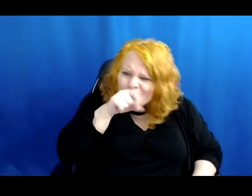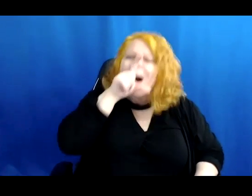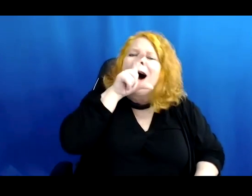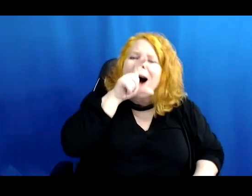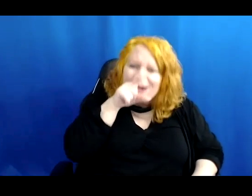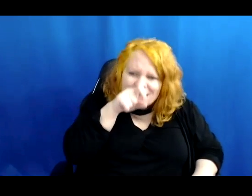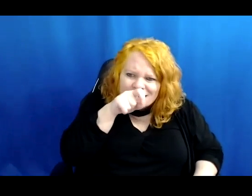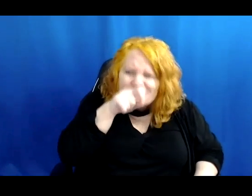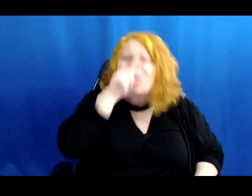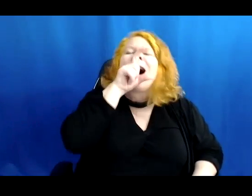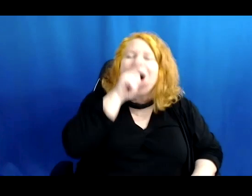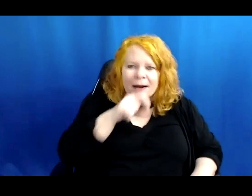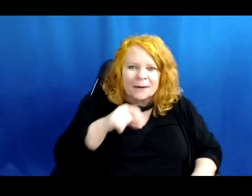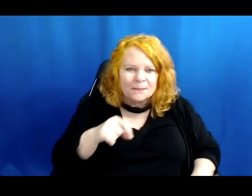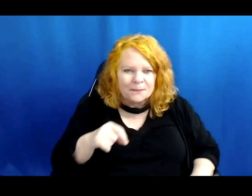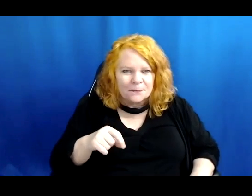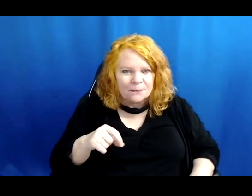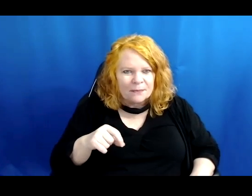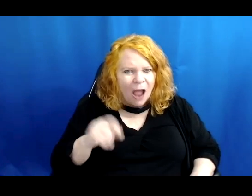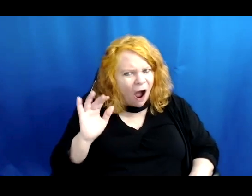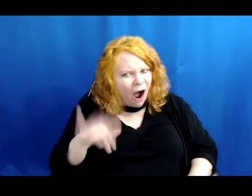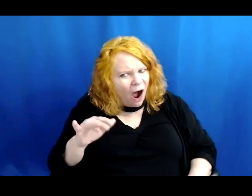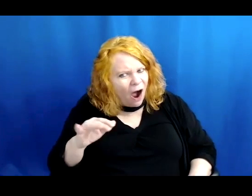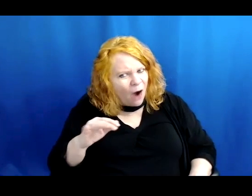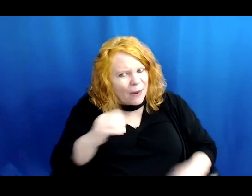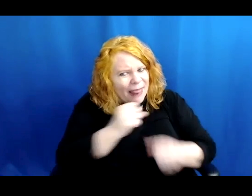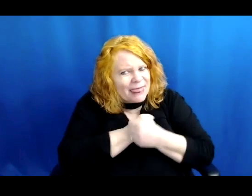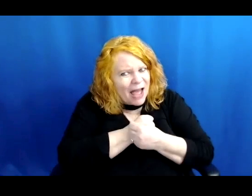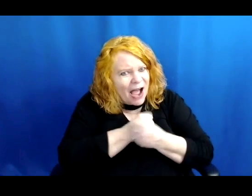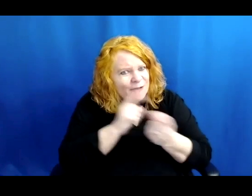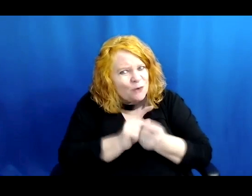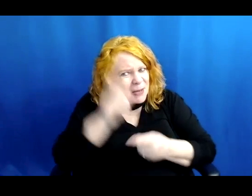“We love meeting Papa the One-Winged Parrot. And magic!” Said Marvin.